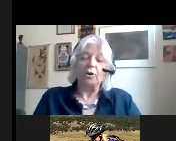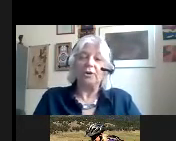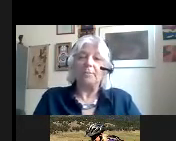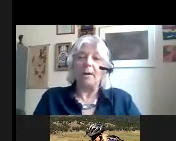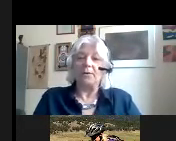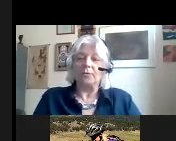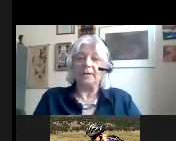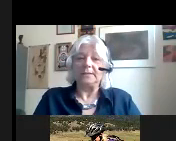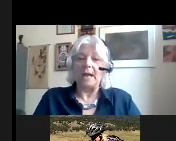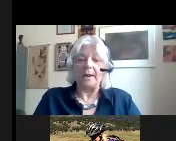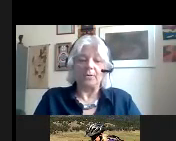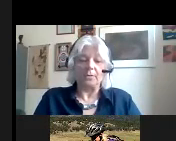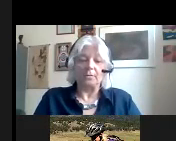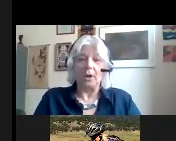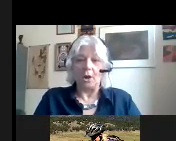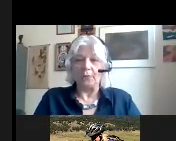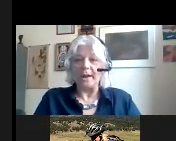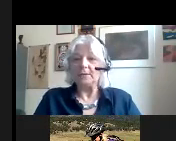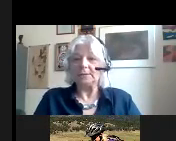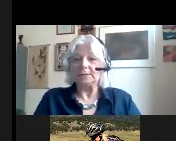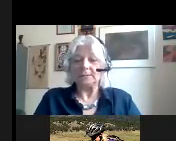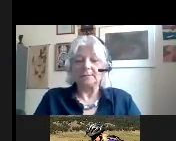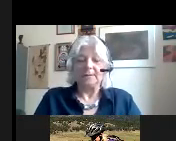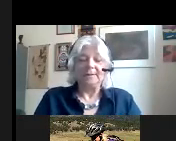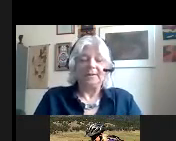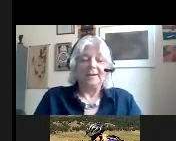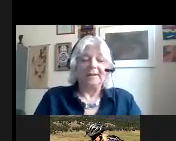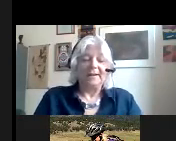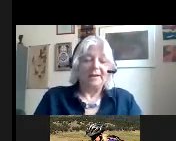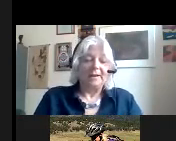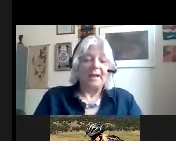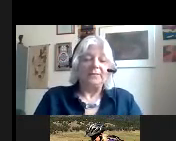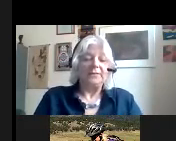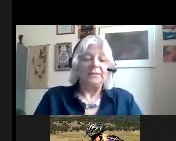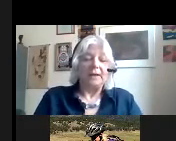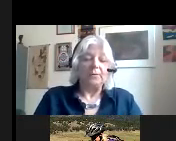minorities higher loan rates, have settled out